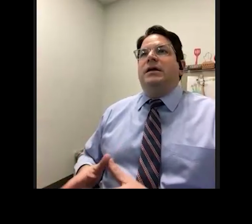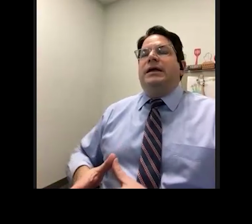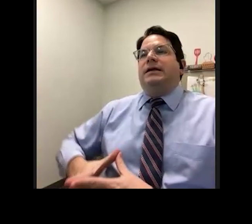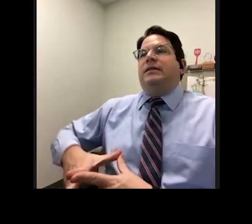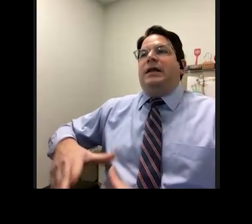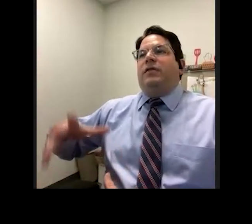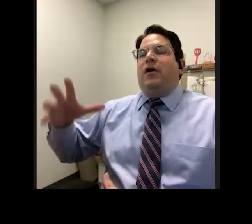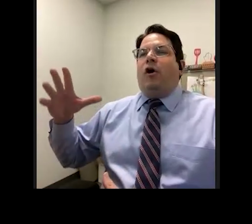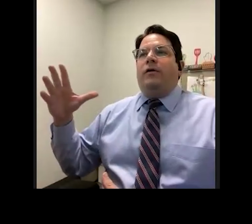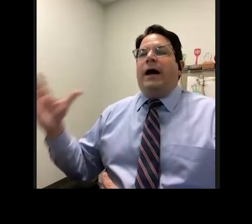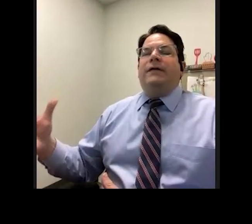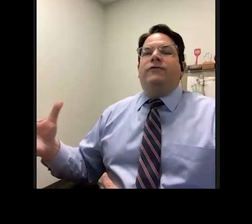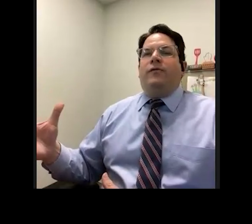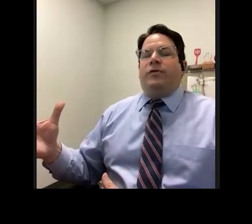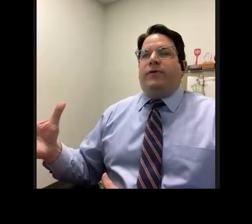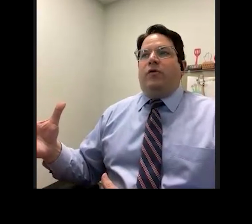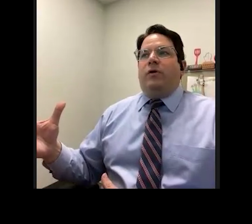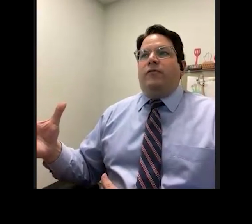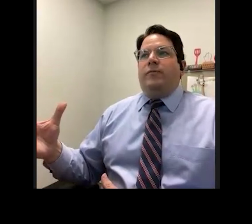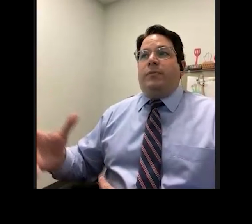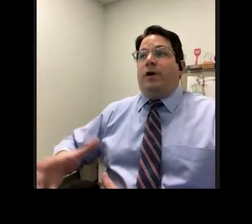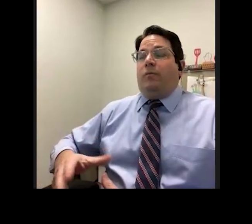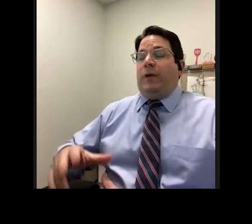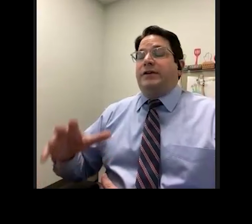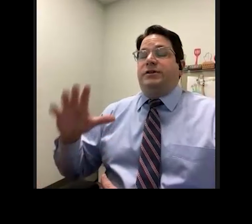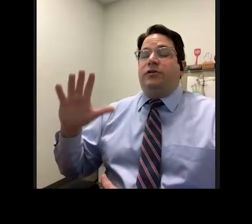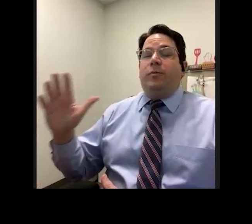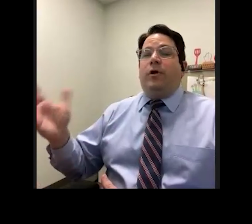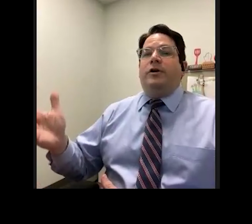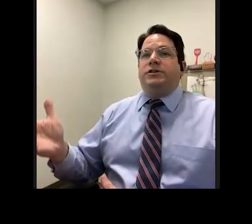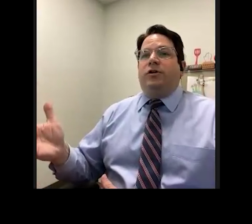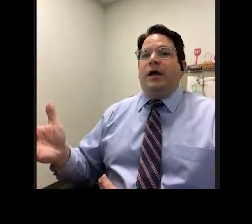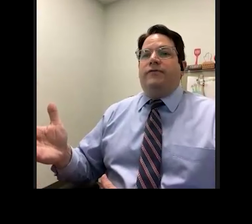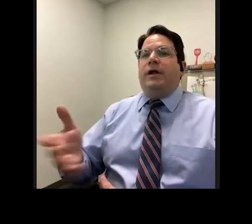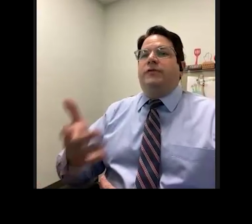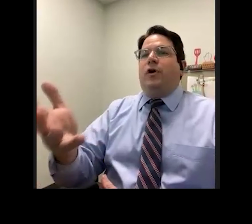that are not involved with the federal government but actually loom large in your life.